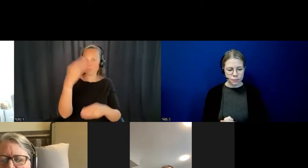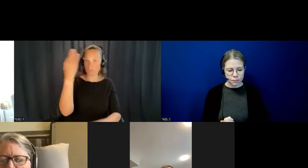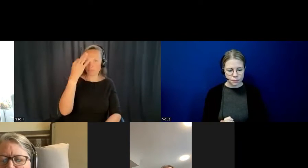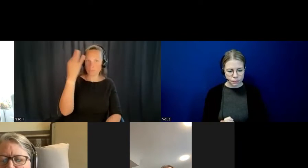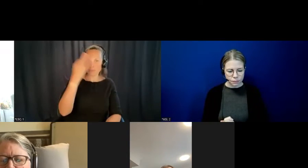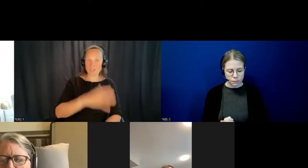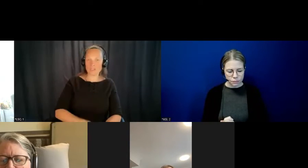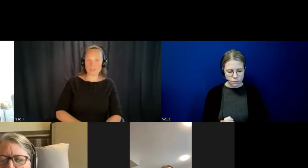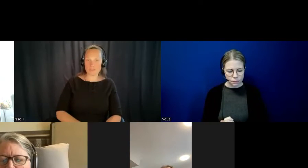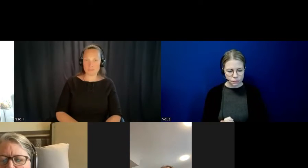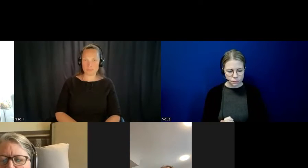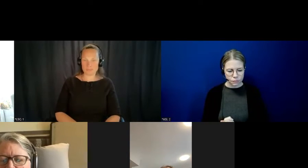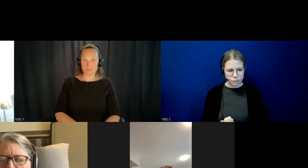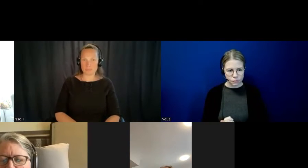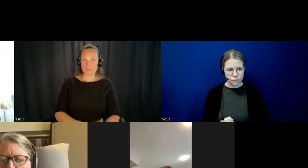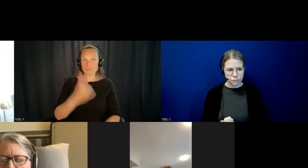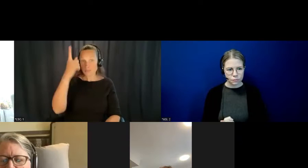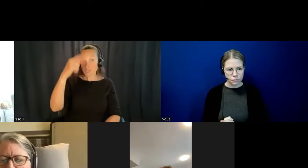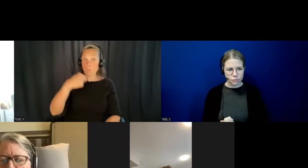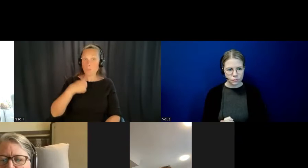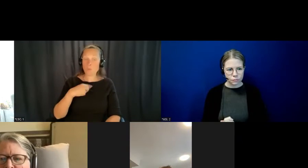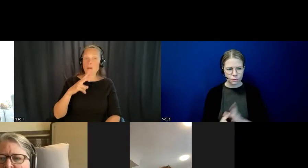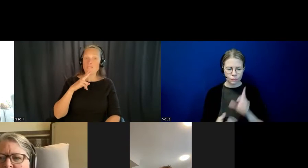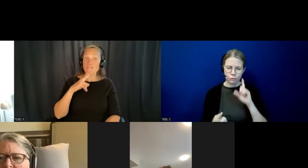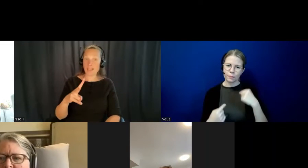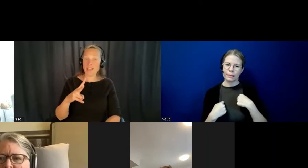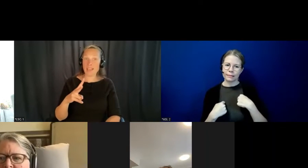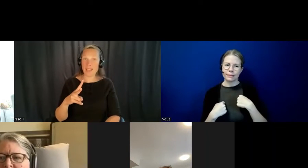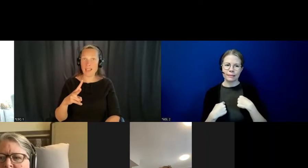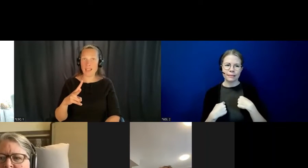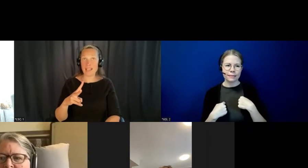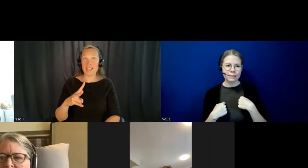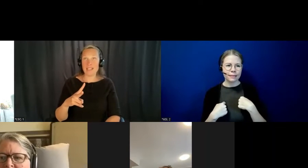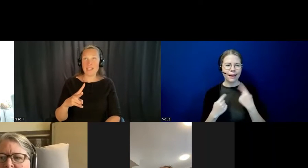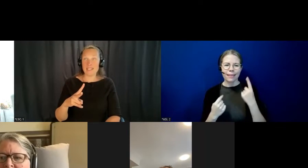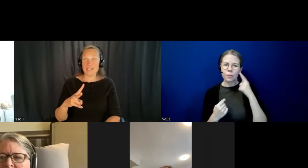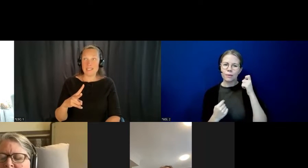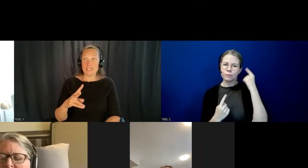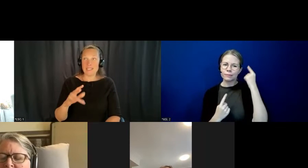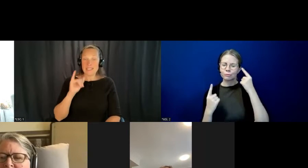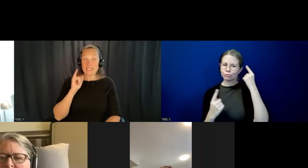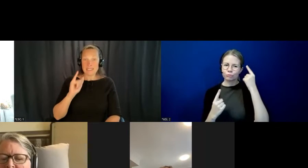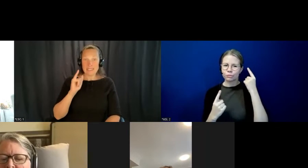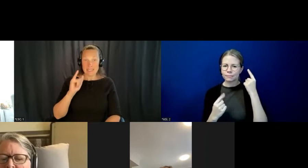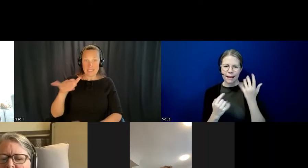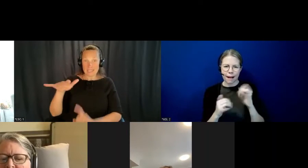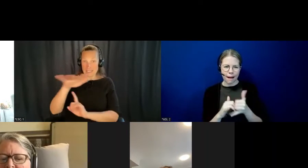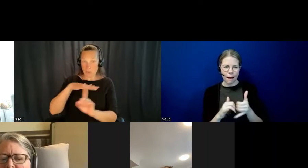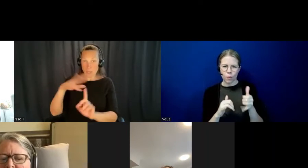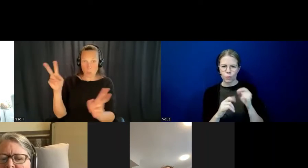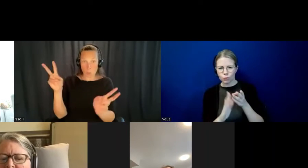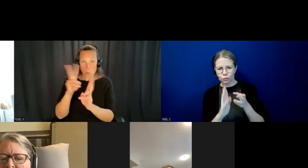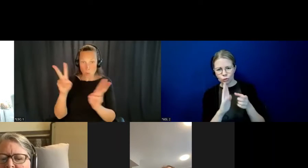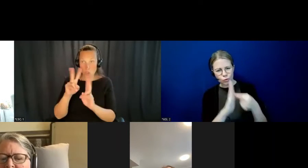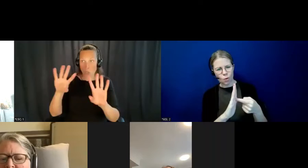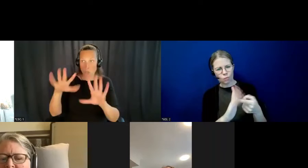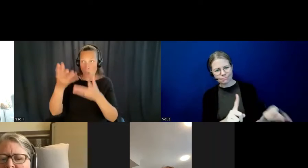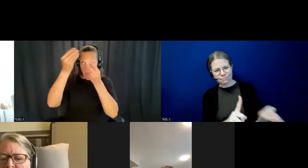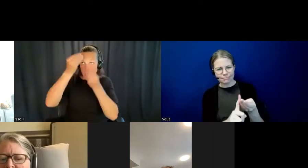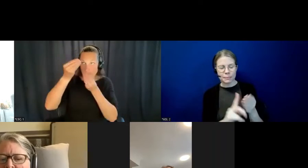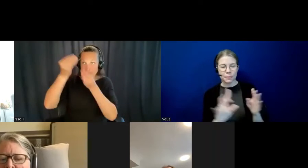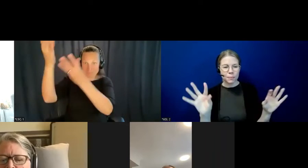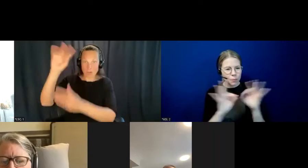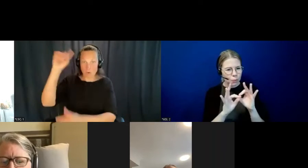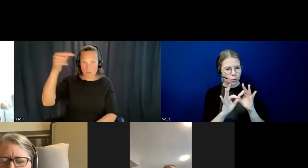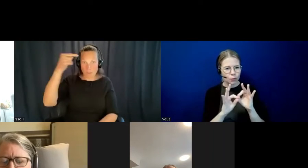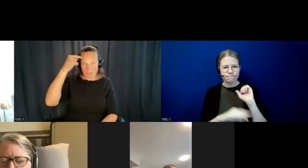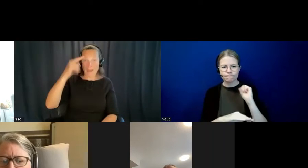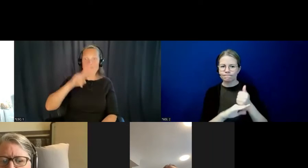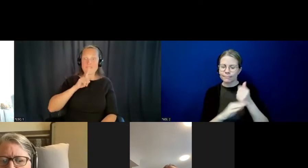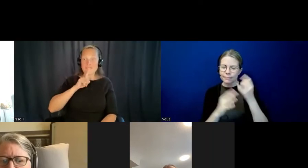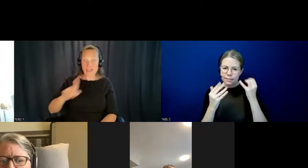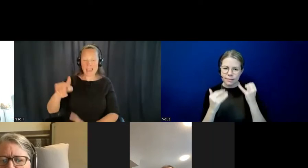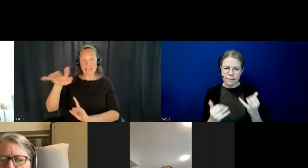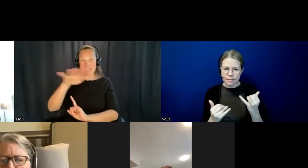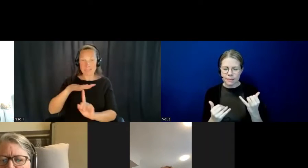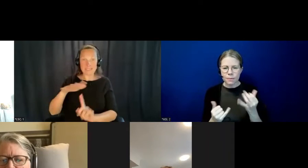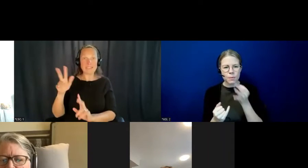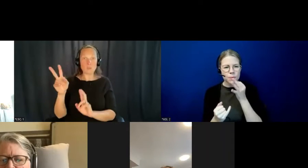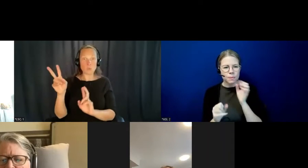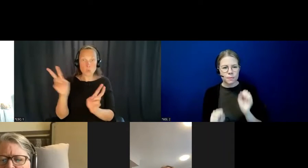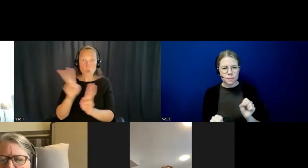IT'S ALL ABOUT URGENCY AND HOW WE CREATE URGENCY. AND THE BEST MESSAGE I CAN PROVIDE